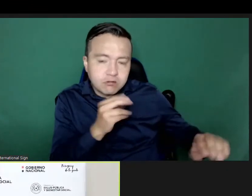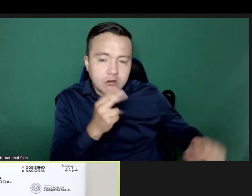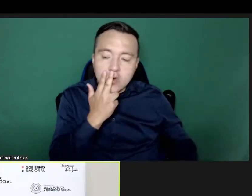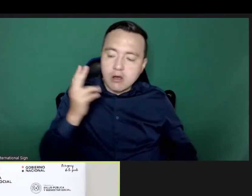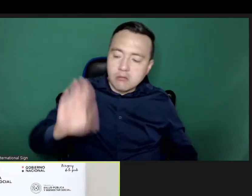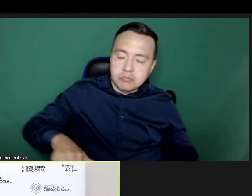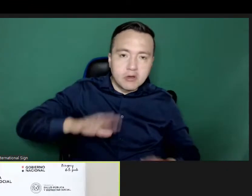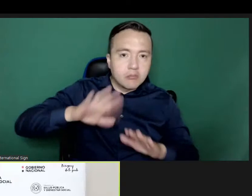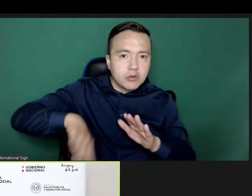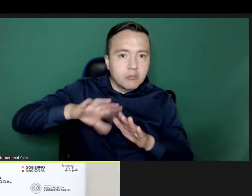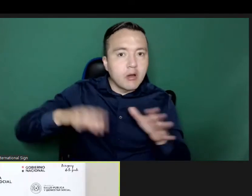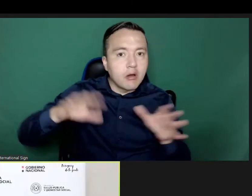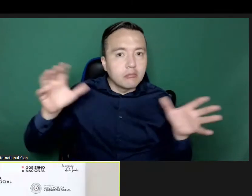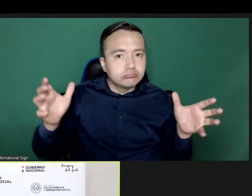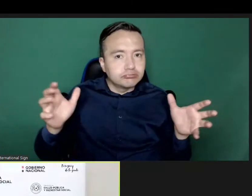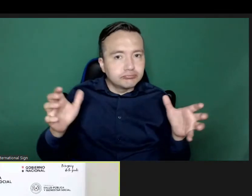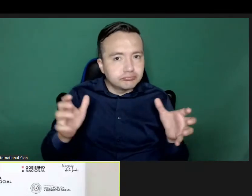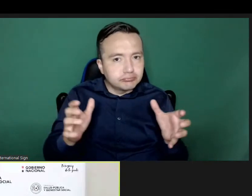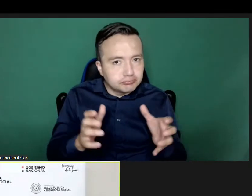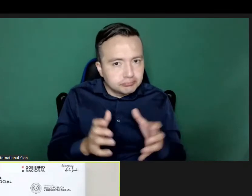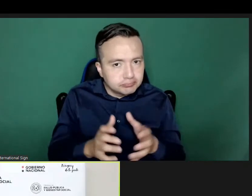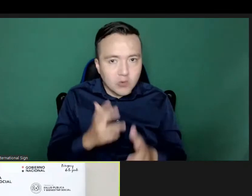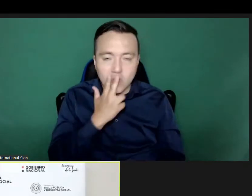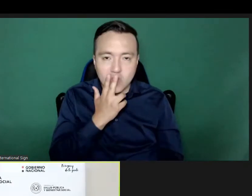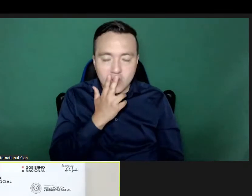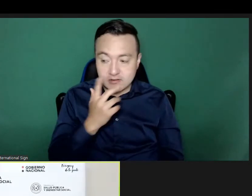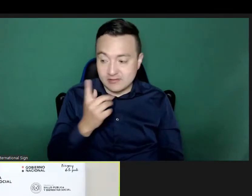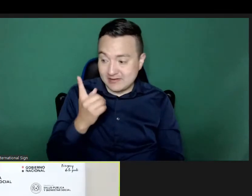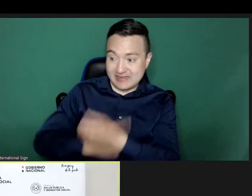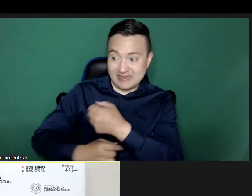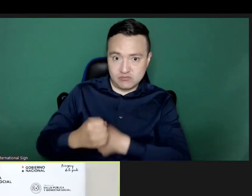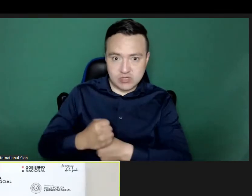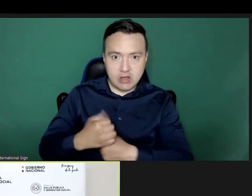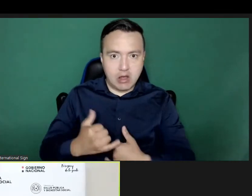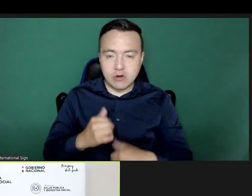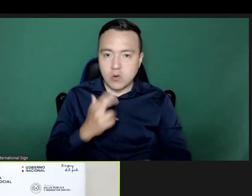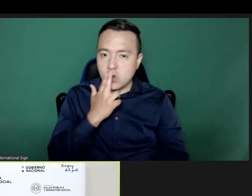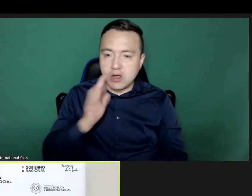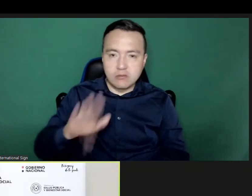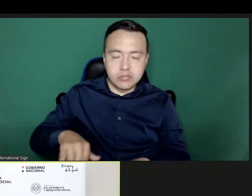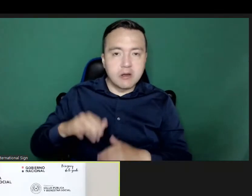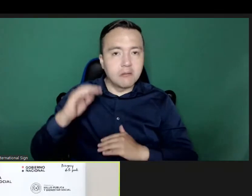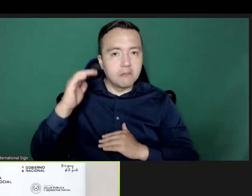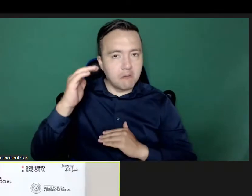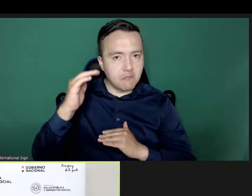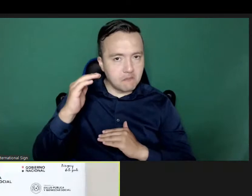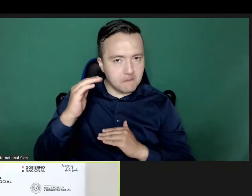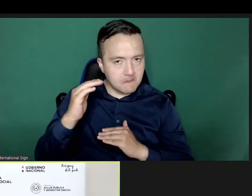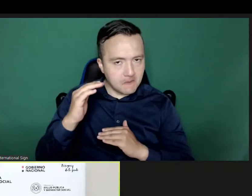There are indicators from last year and this year. And we see that smokers have either stopped smoking,